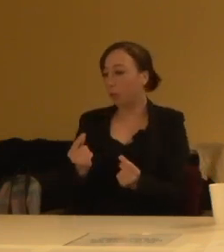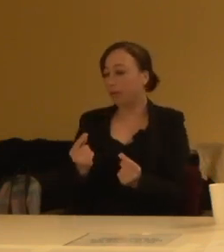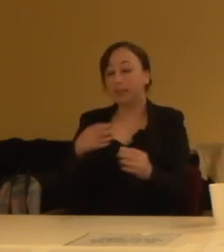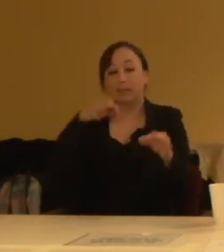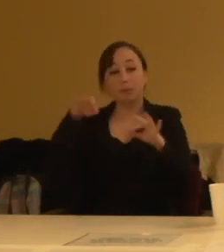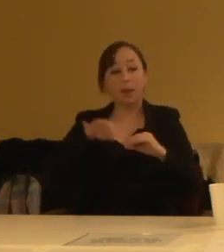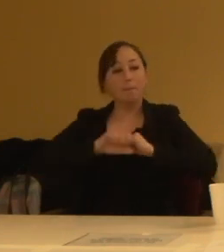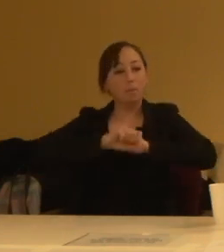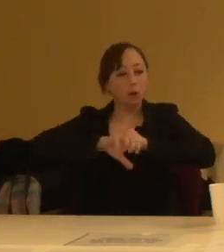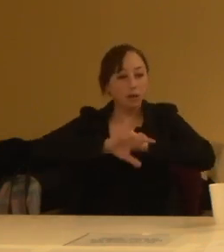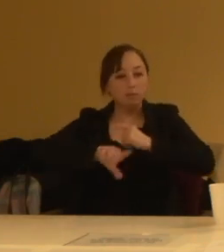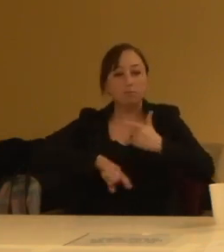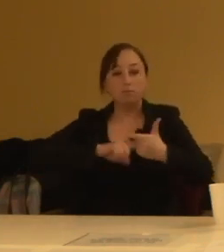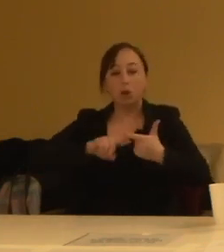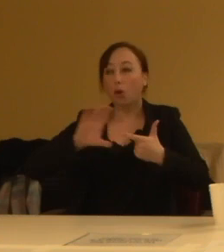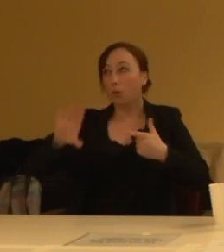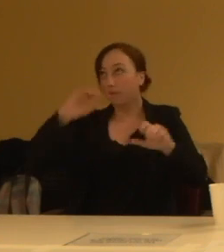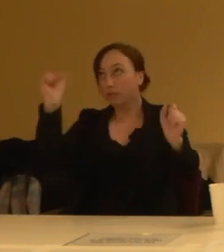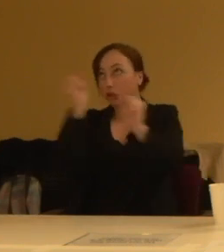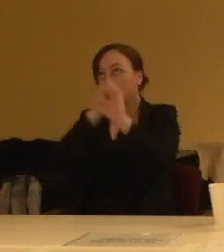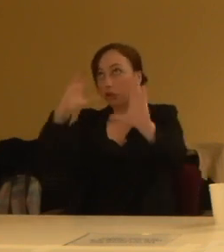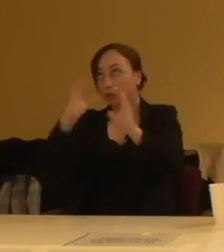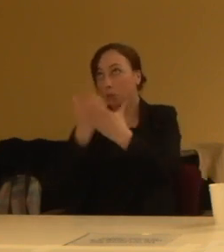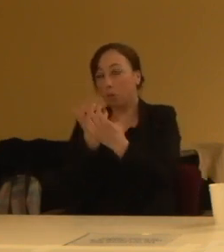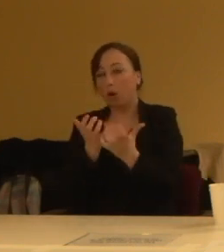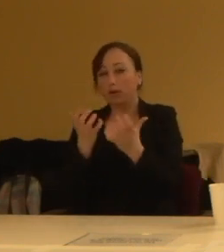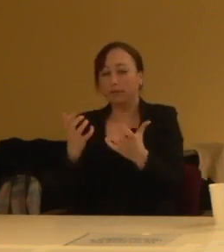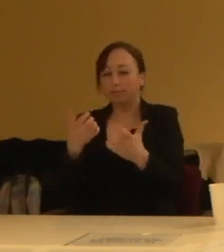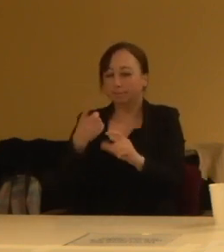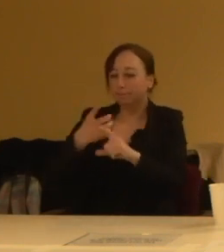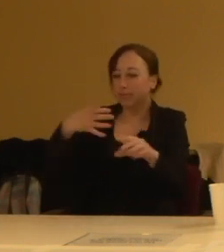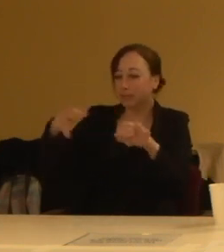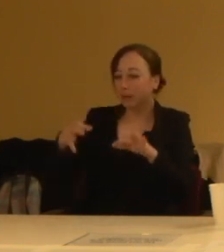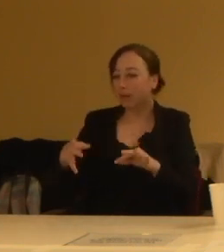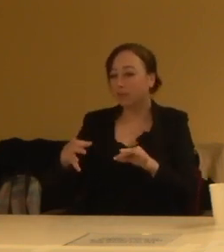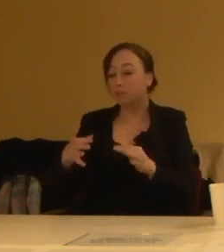and talk to us about their vision of new audiences. And it was a great place to try things and it was a very